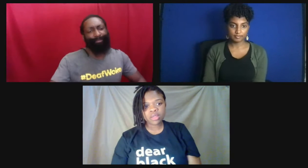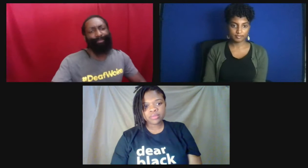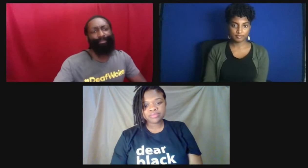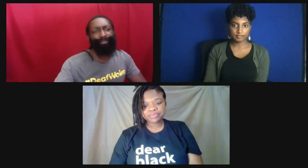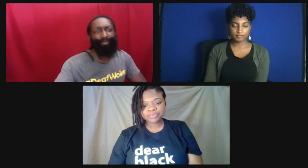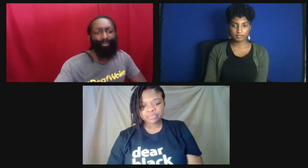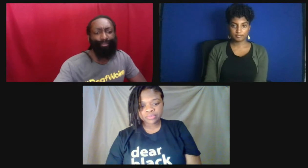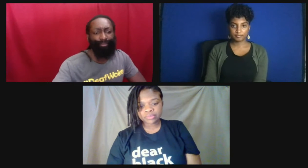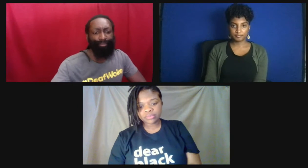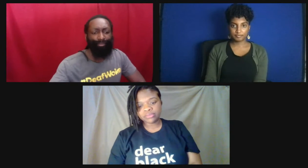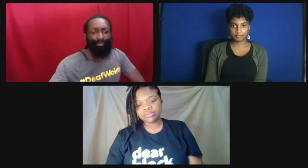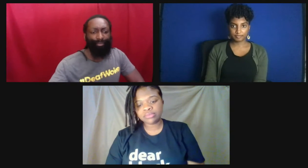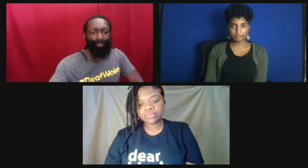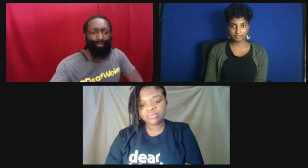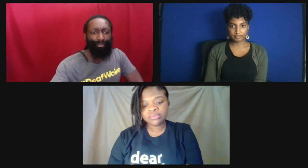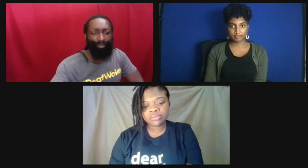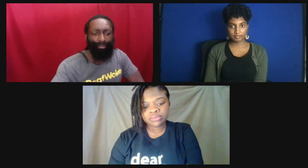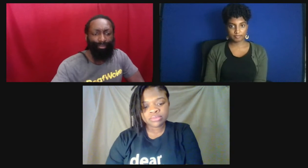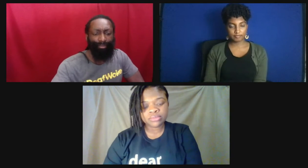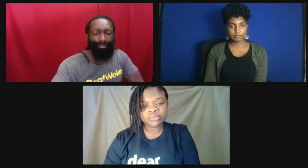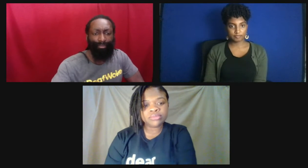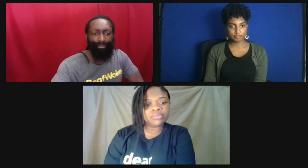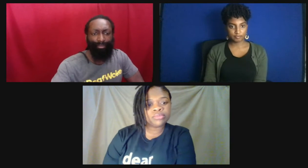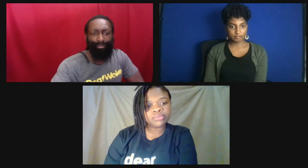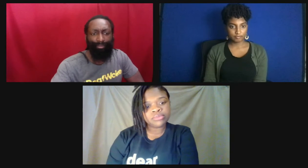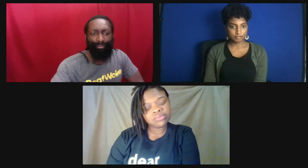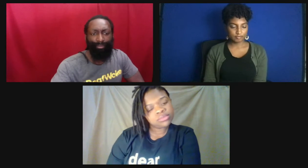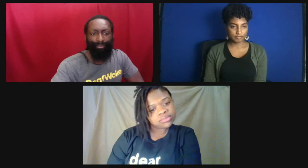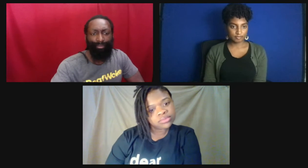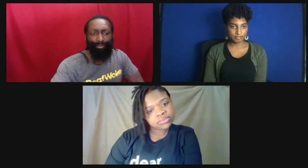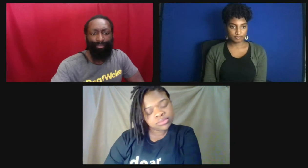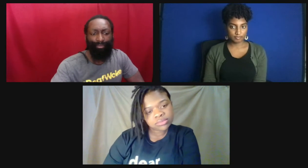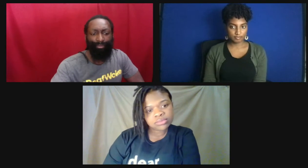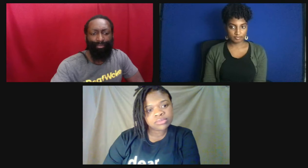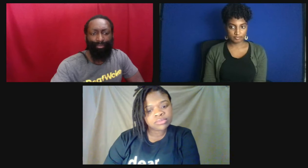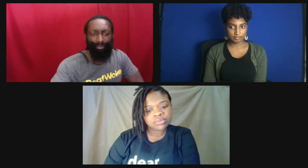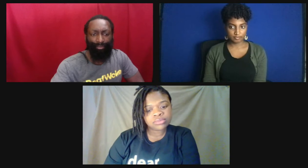You know, what does the process look like with the I-K-O-U-U?